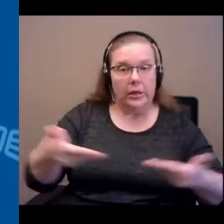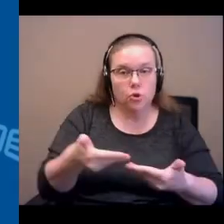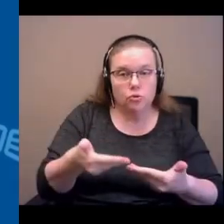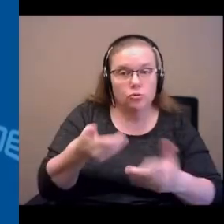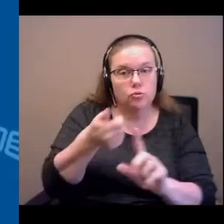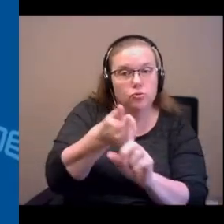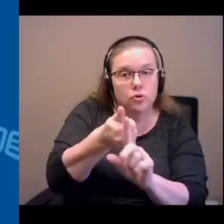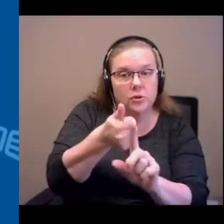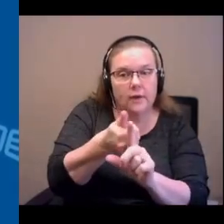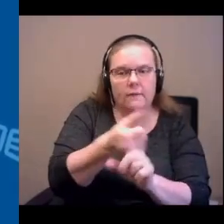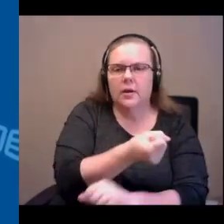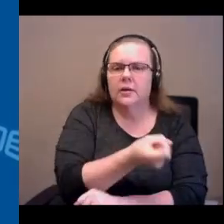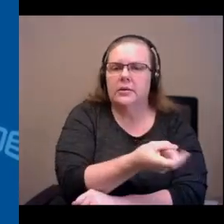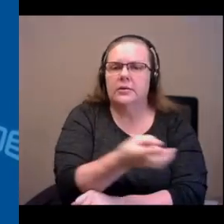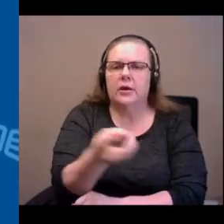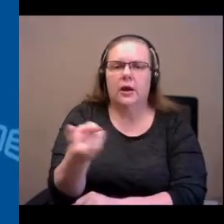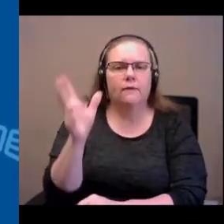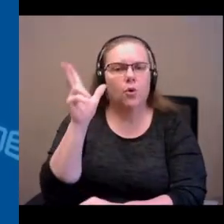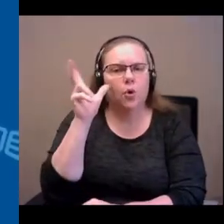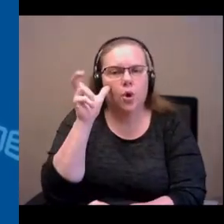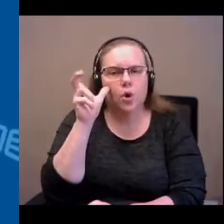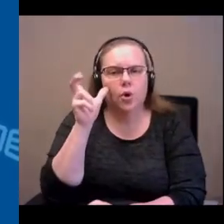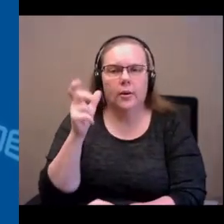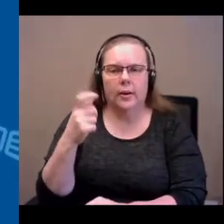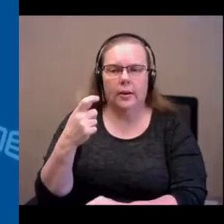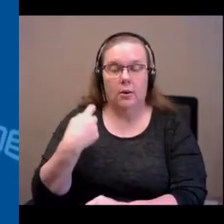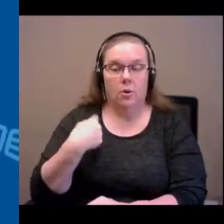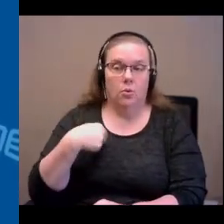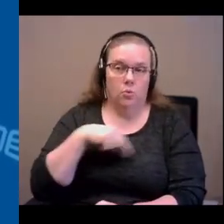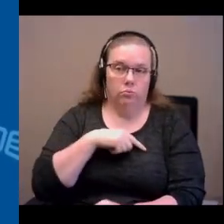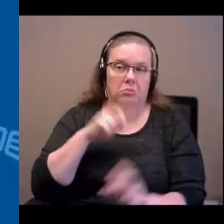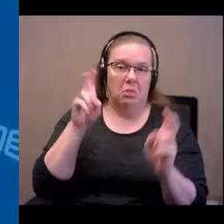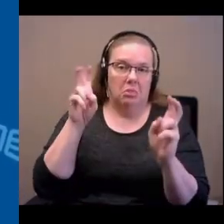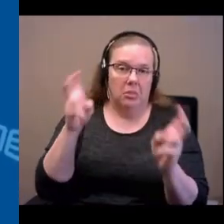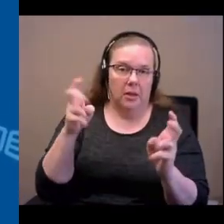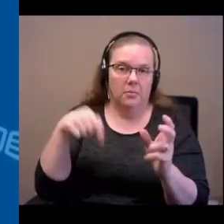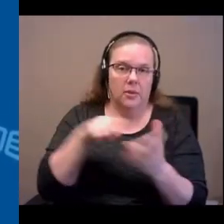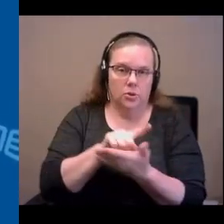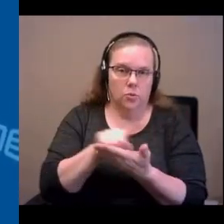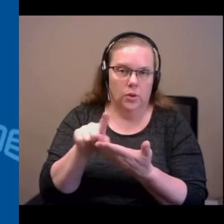of you have heard me say, maybe this can be one of our song themes of the week: no one bites.